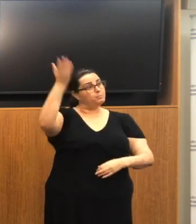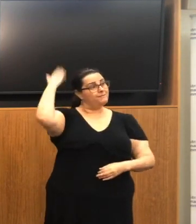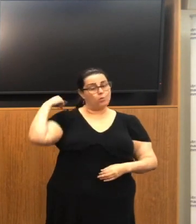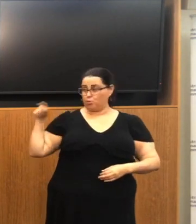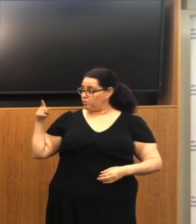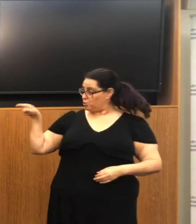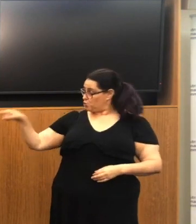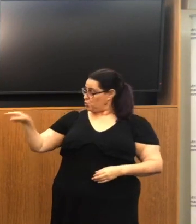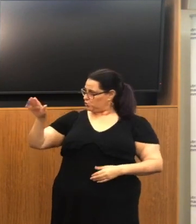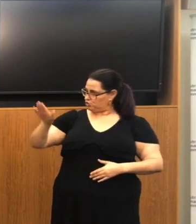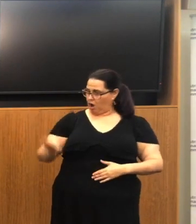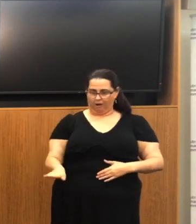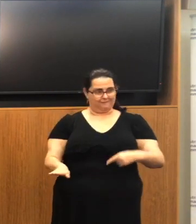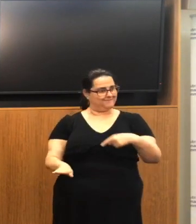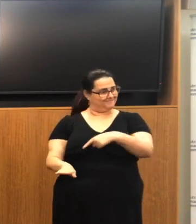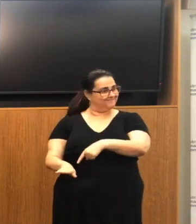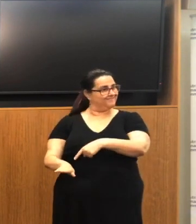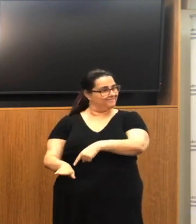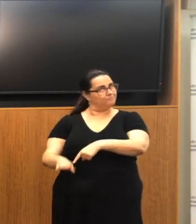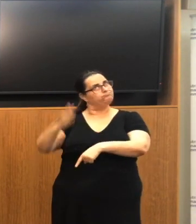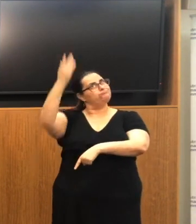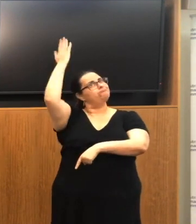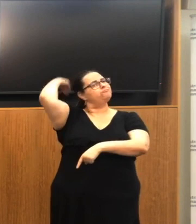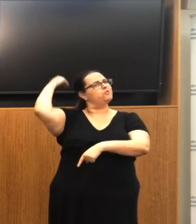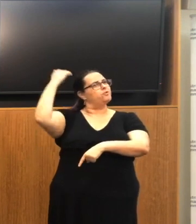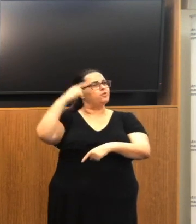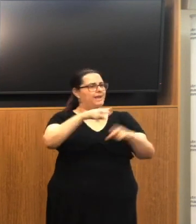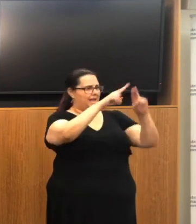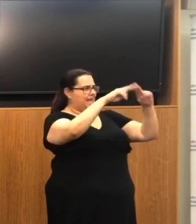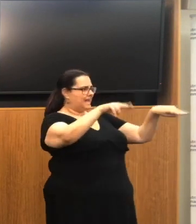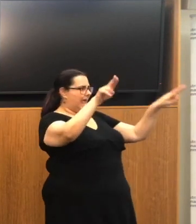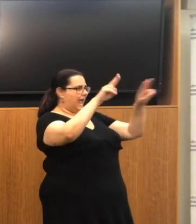how did you find the camps were incorporating play